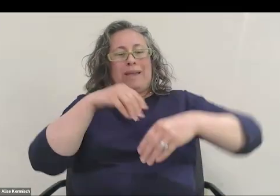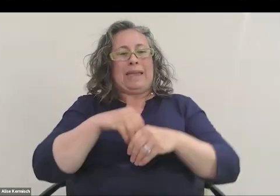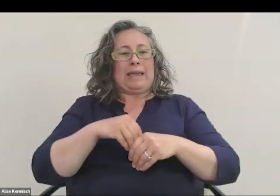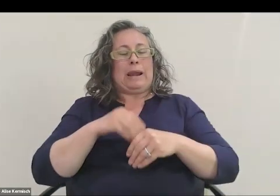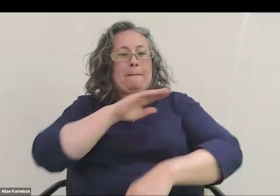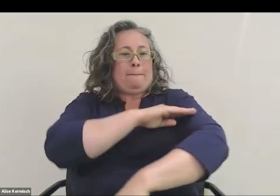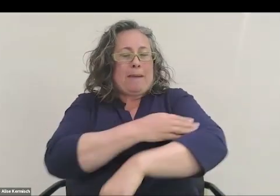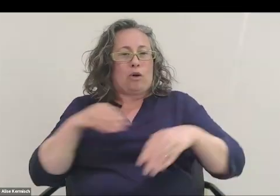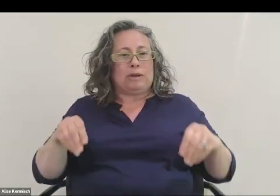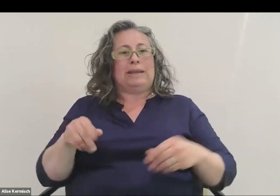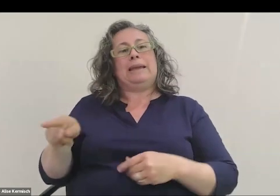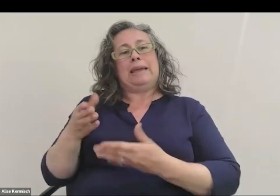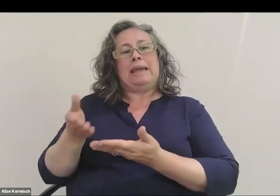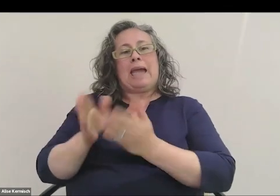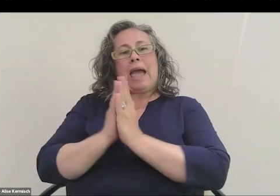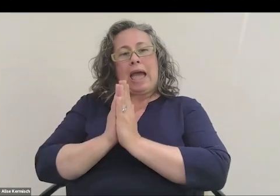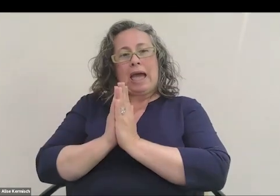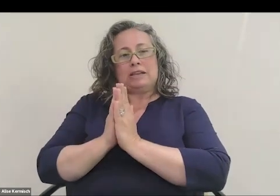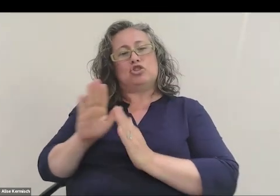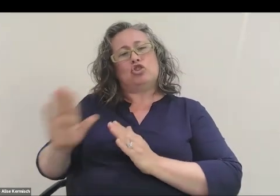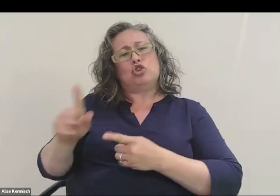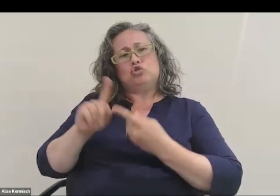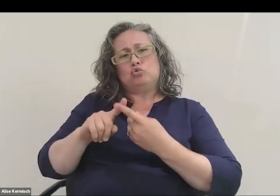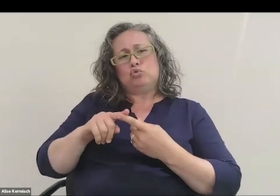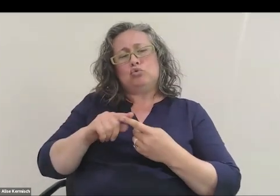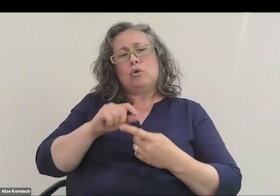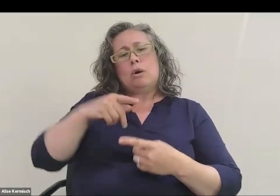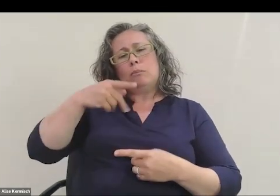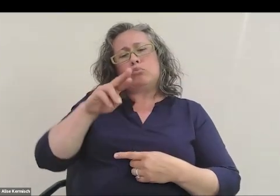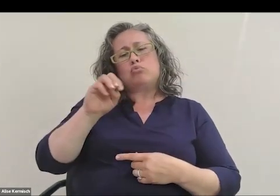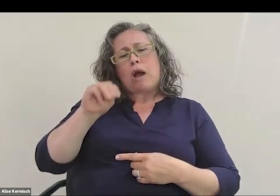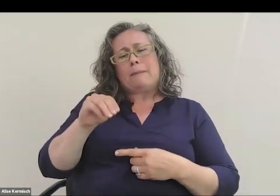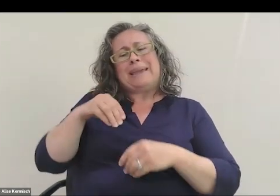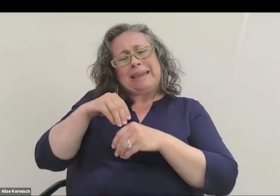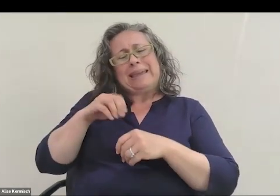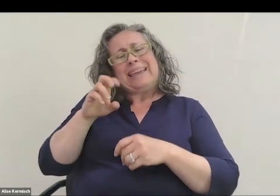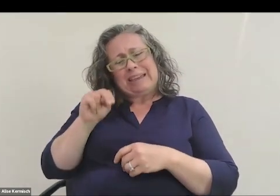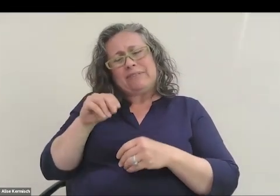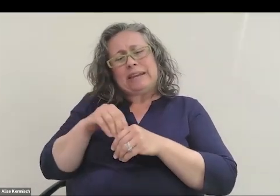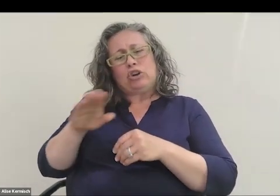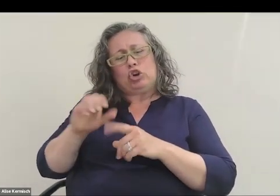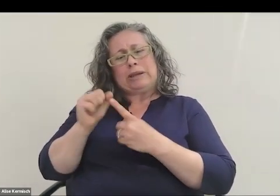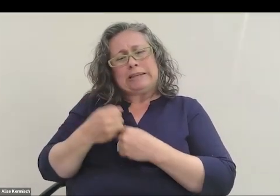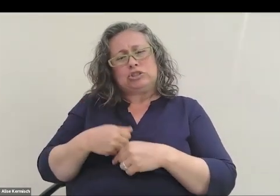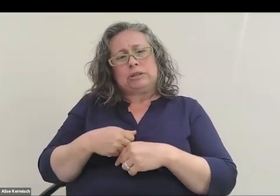he asked her to prom, even in her condition, like and share equals respect. The idea is, and especially you see this